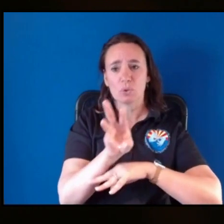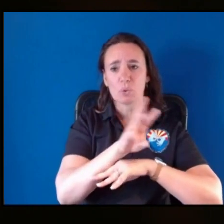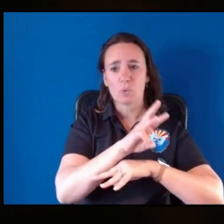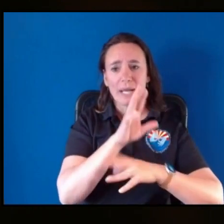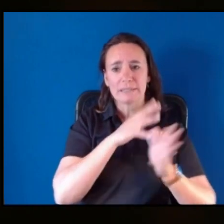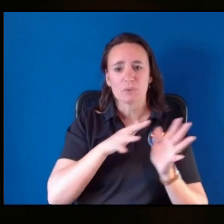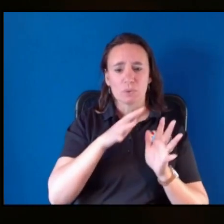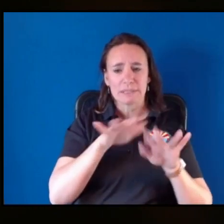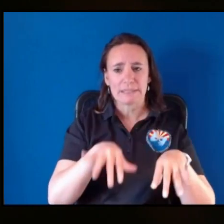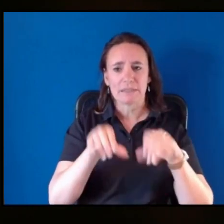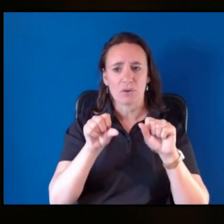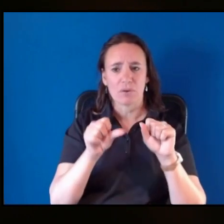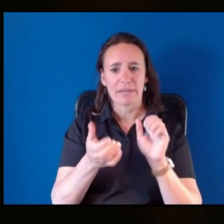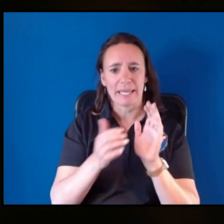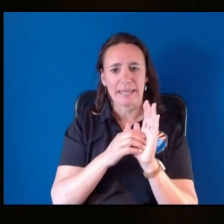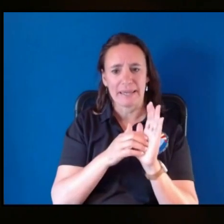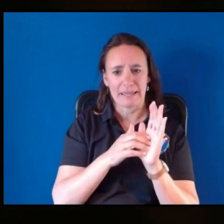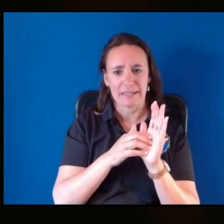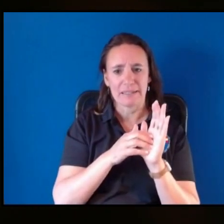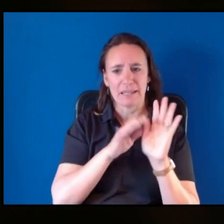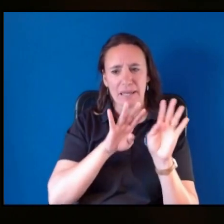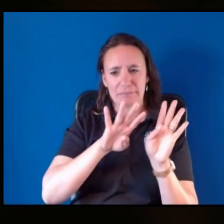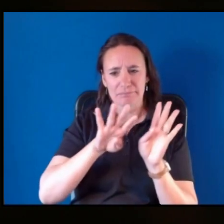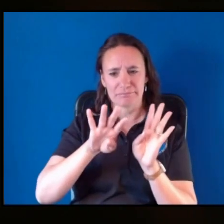that moisture back out of the state and we're looking for a dry day.